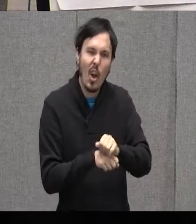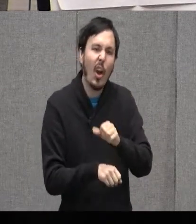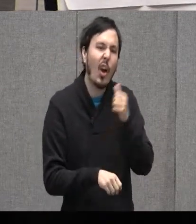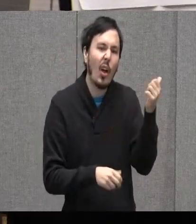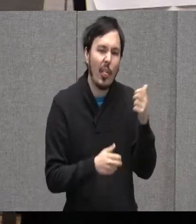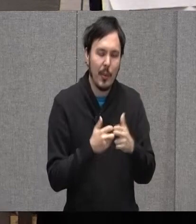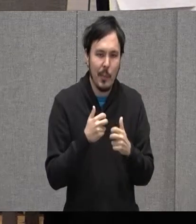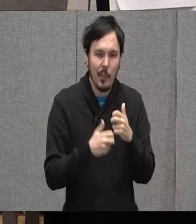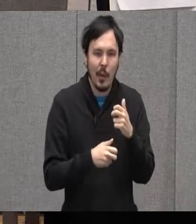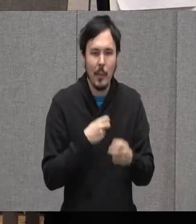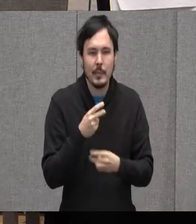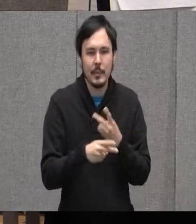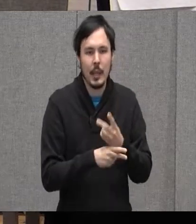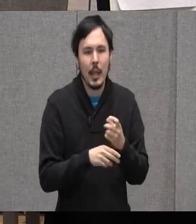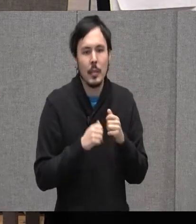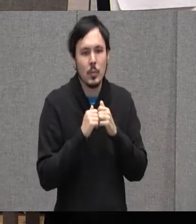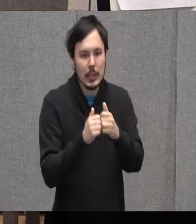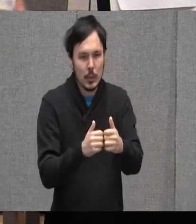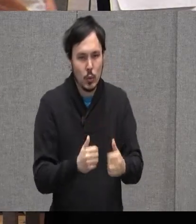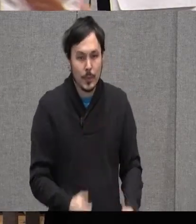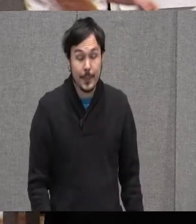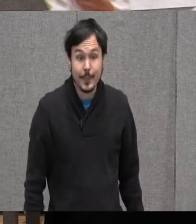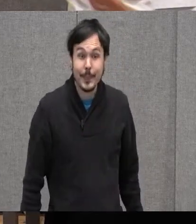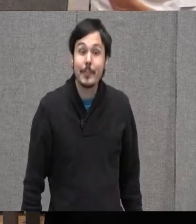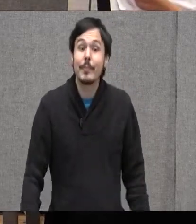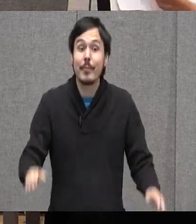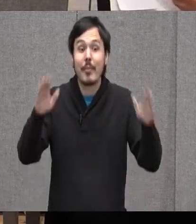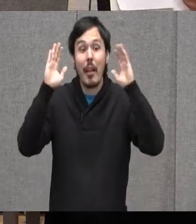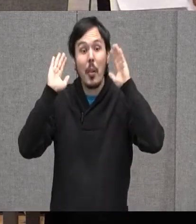Ge this chart out of her way. Hello, everyone.